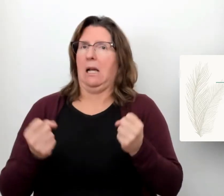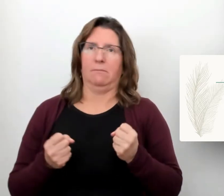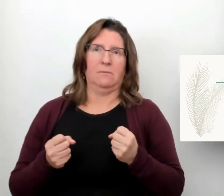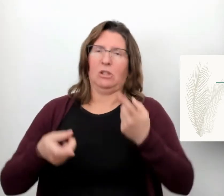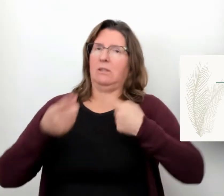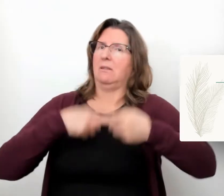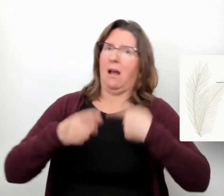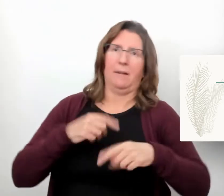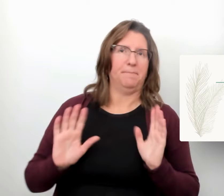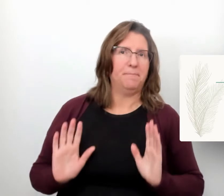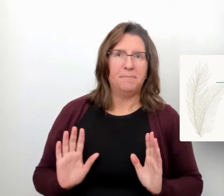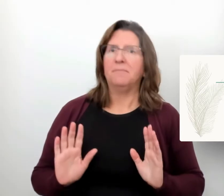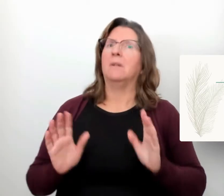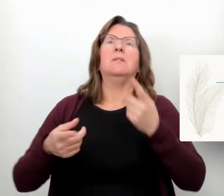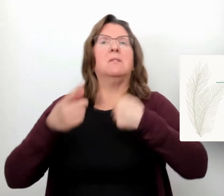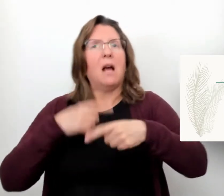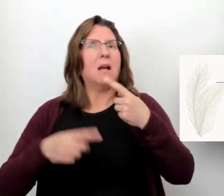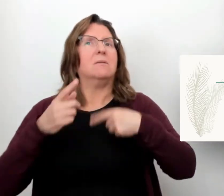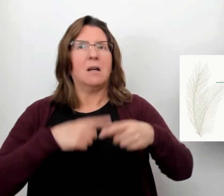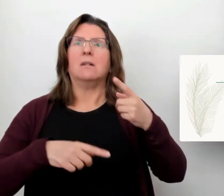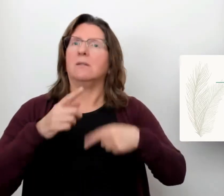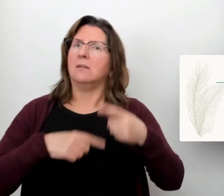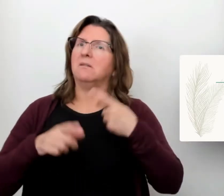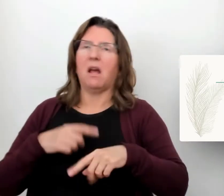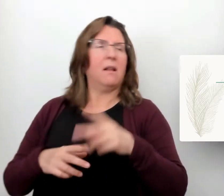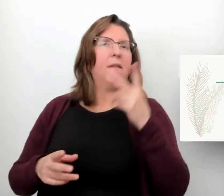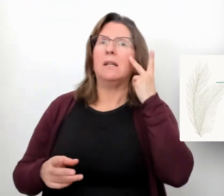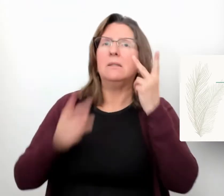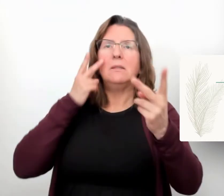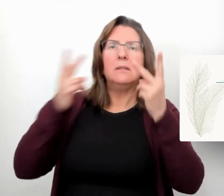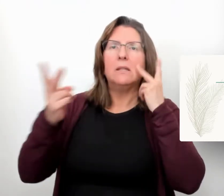They needed to develop more sign language.